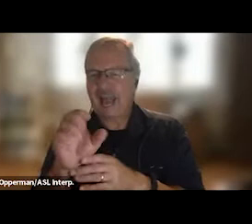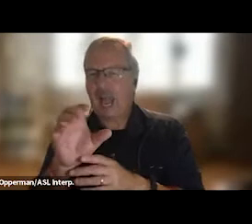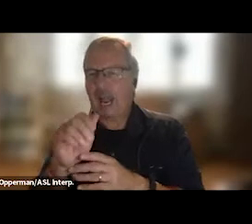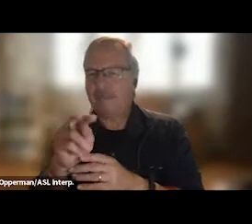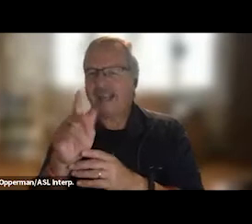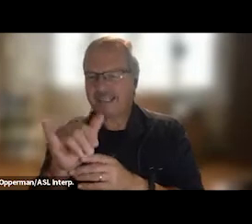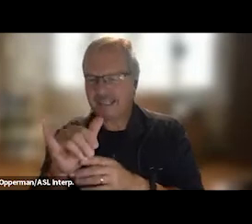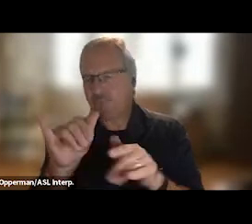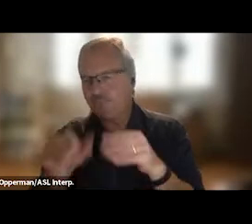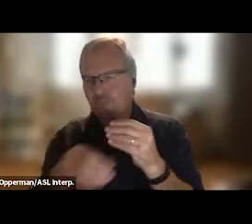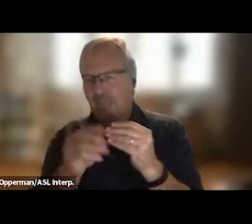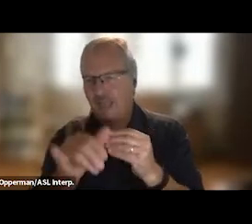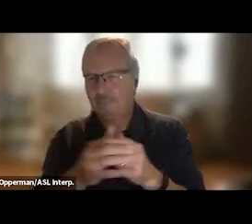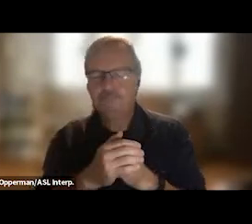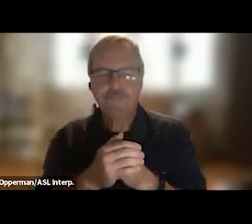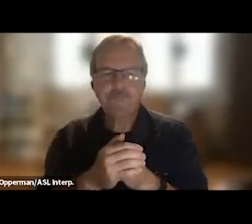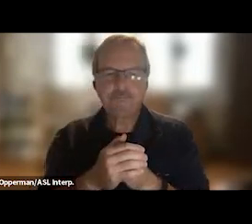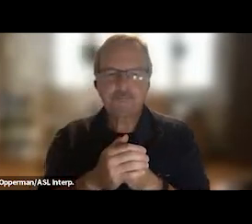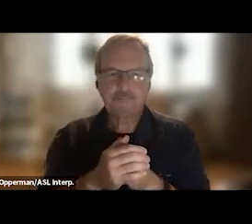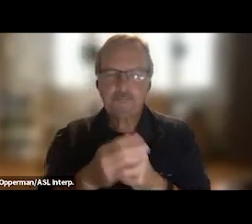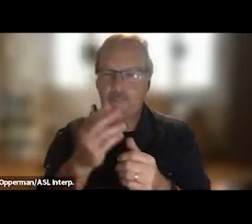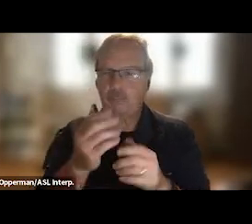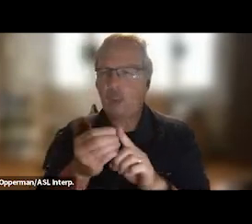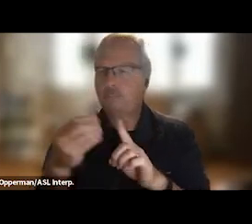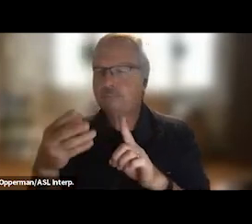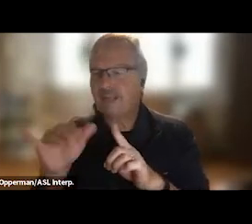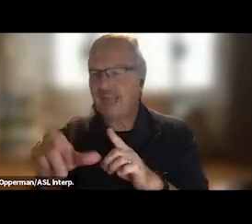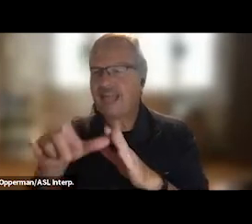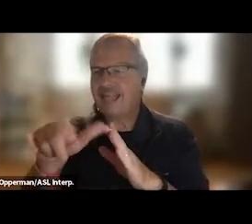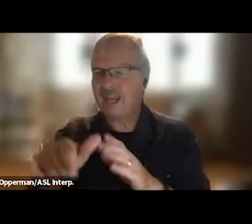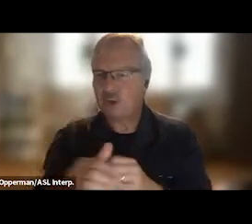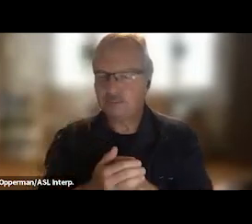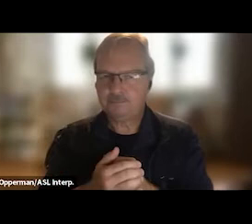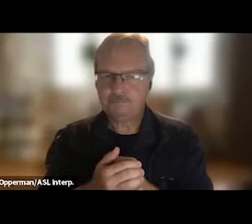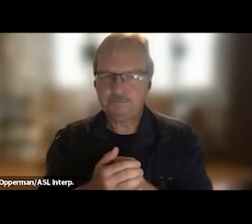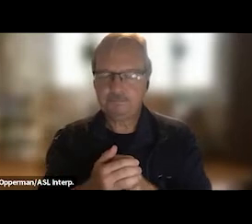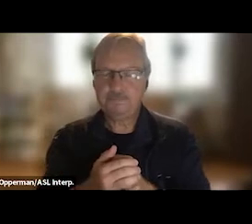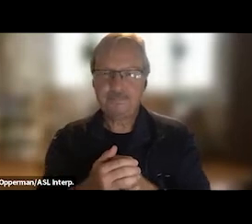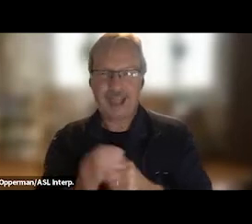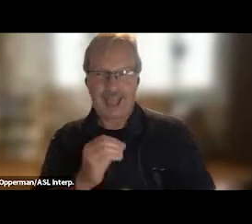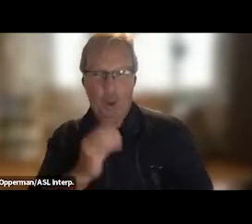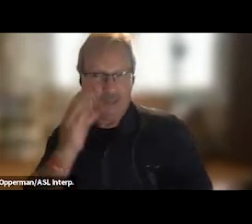And I'm gonna elaborate both on those a little bit later. Our experience over the last three years